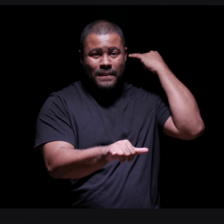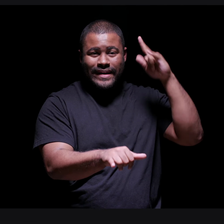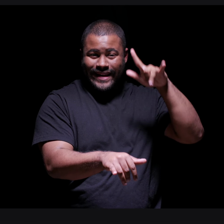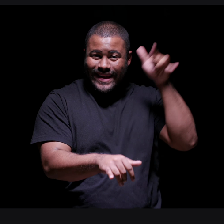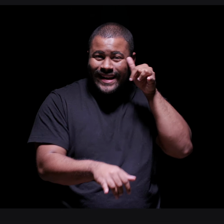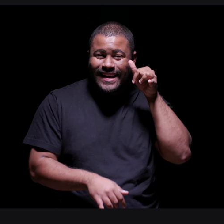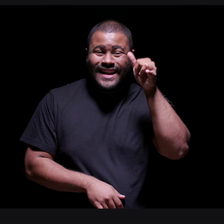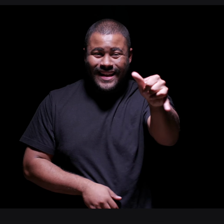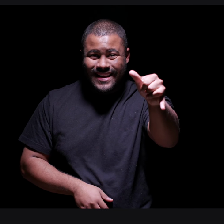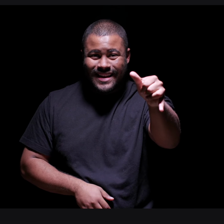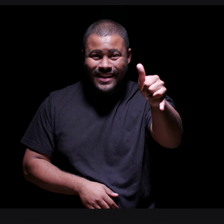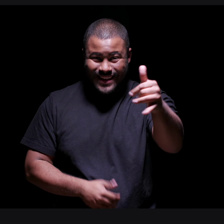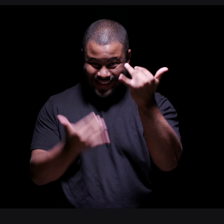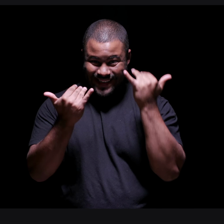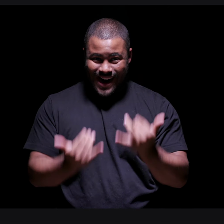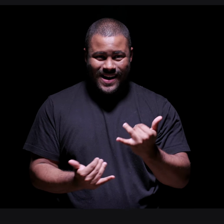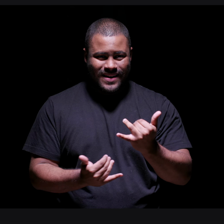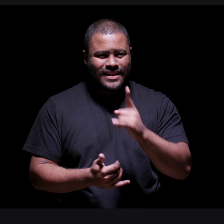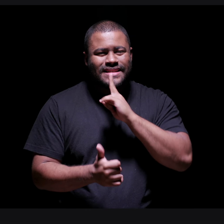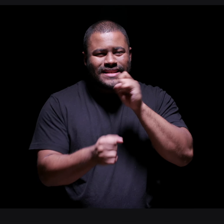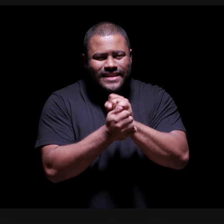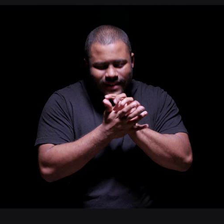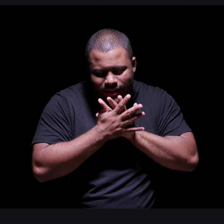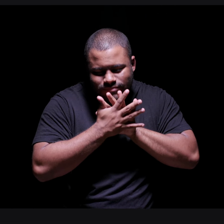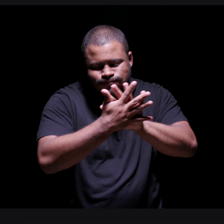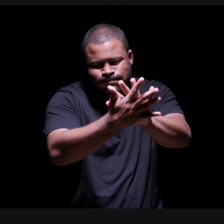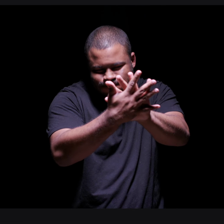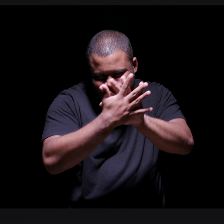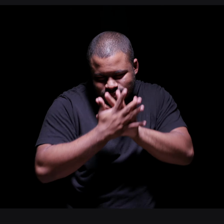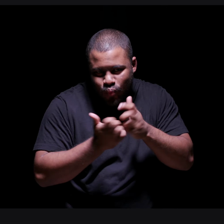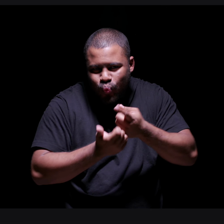and that this eternal God has come to dwell with us at last.